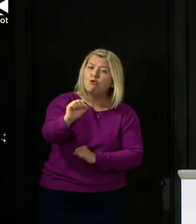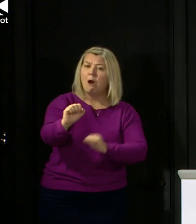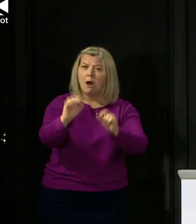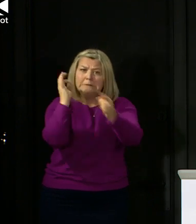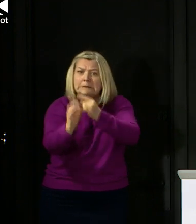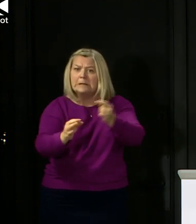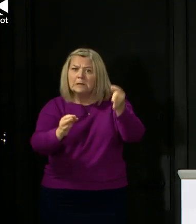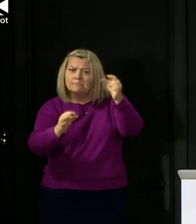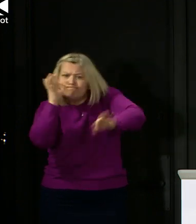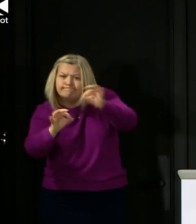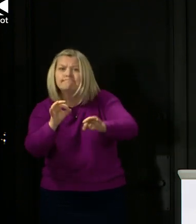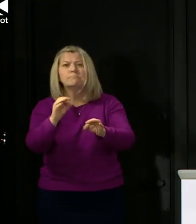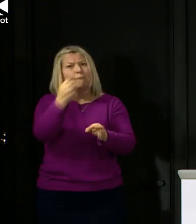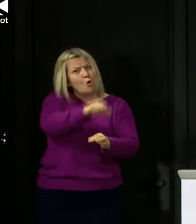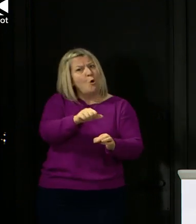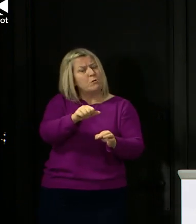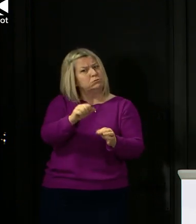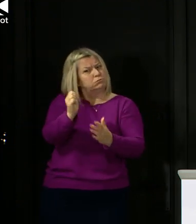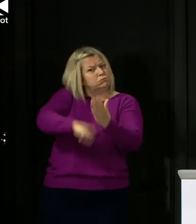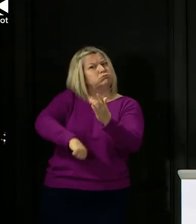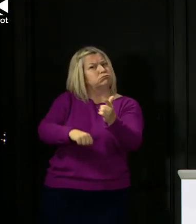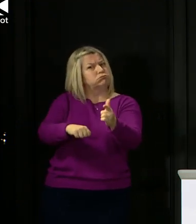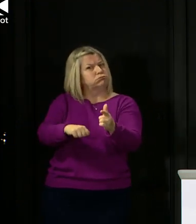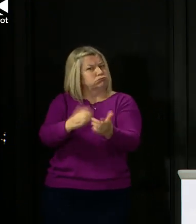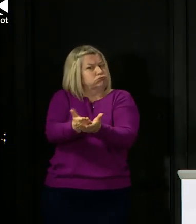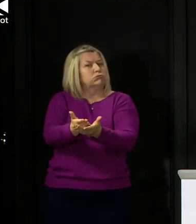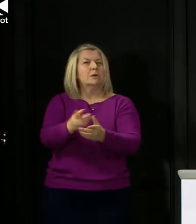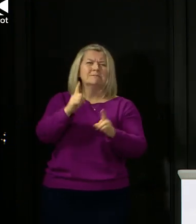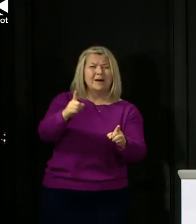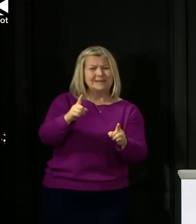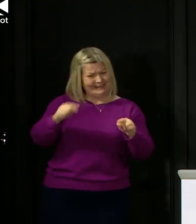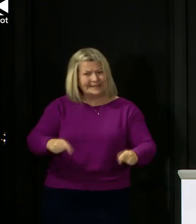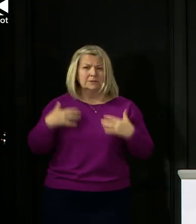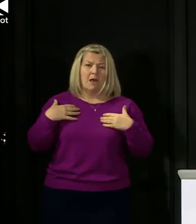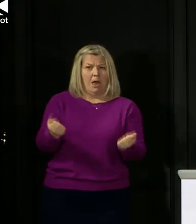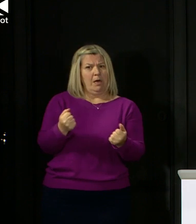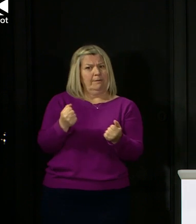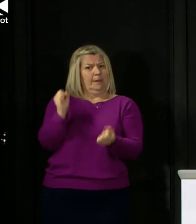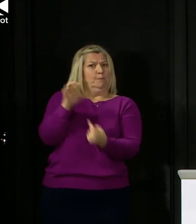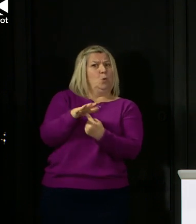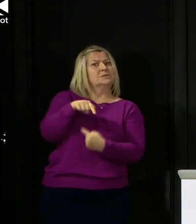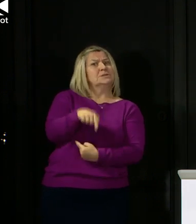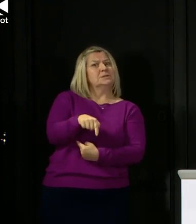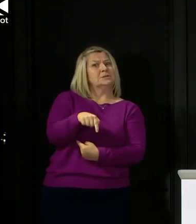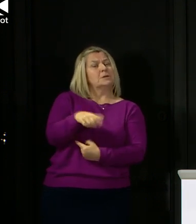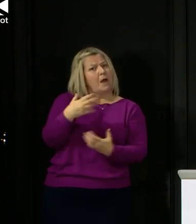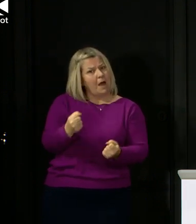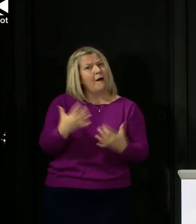it robustly - rightly so. But at a time like this - when health is at stake - all of us have a public duty too.